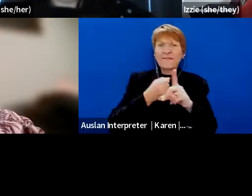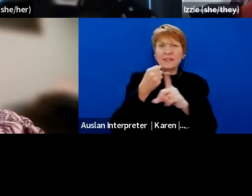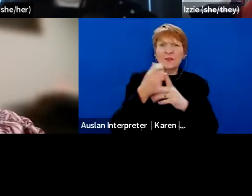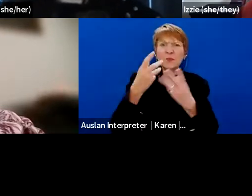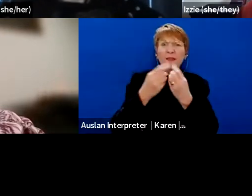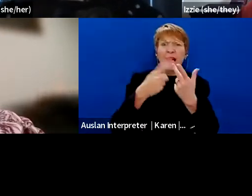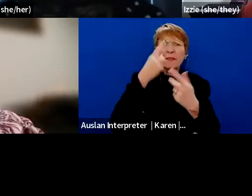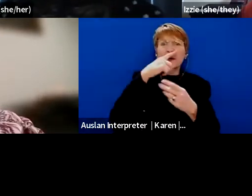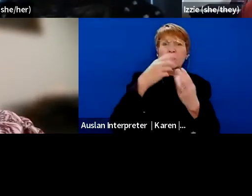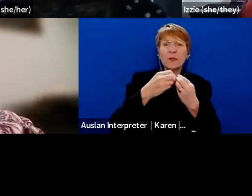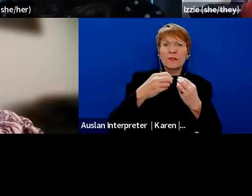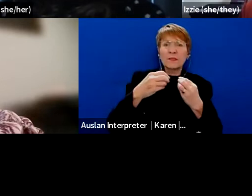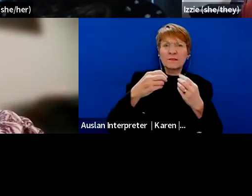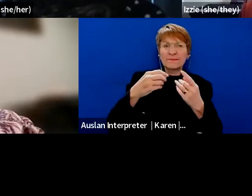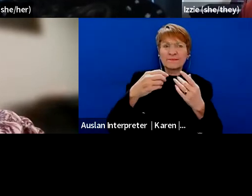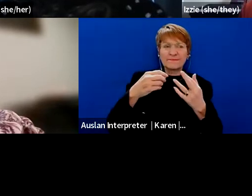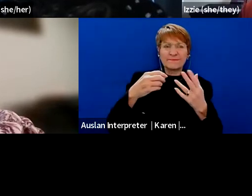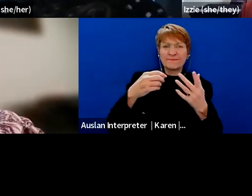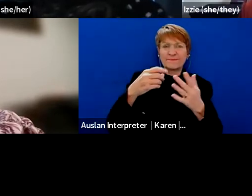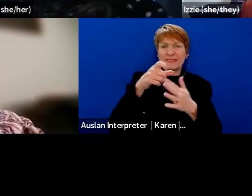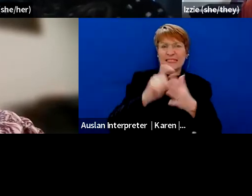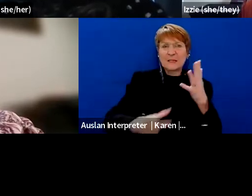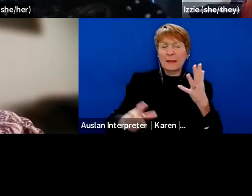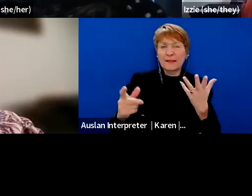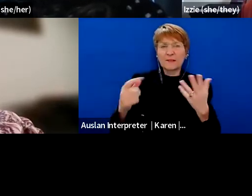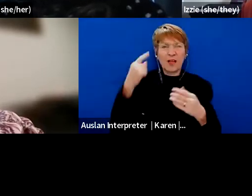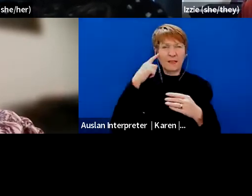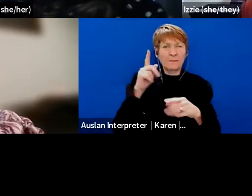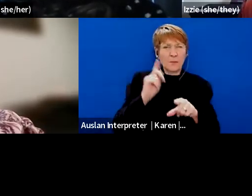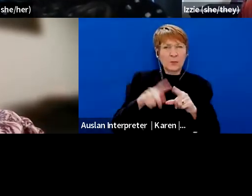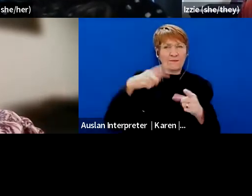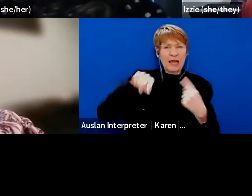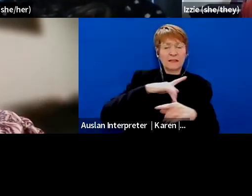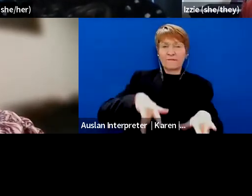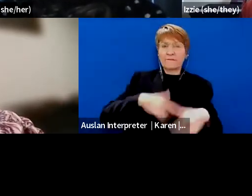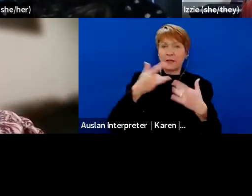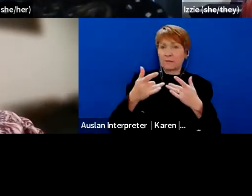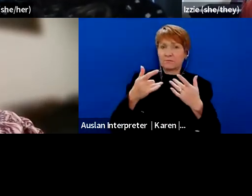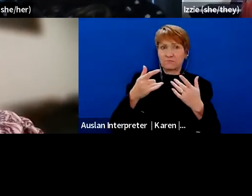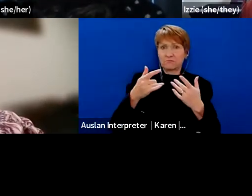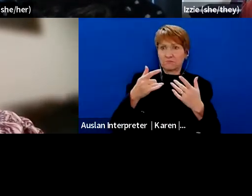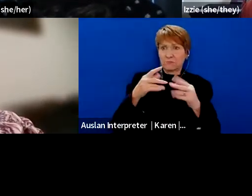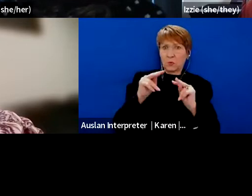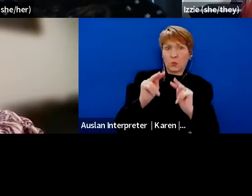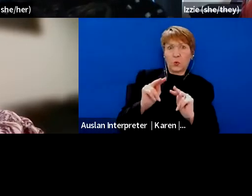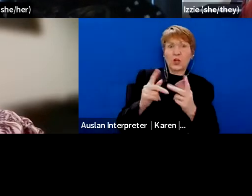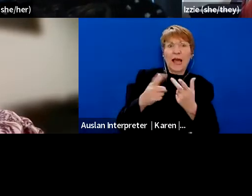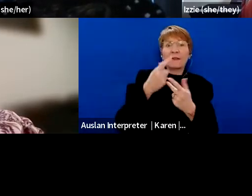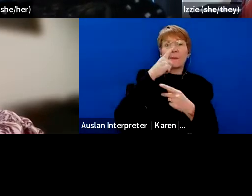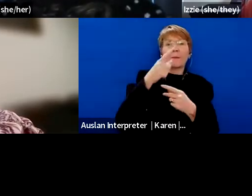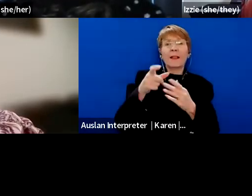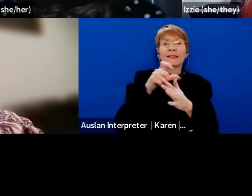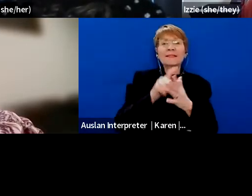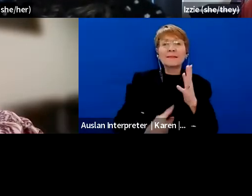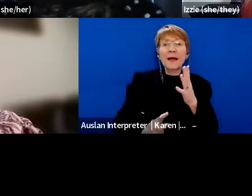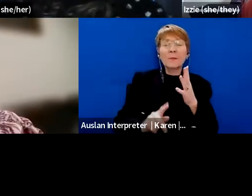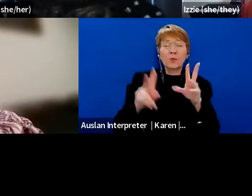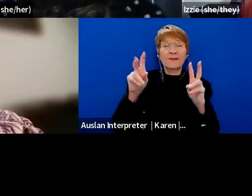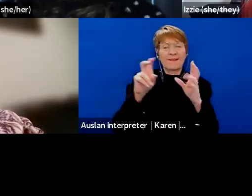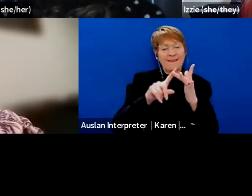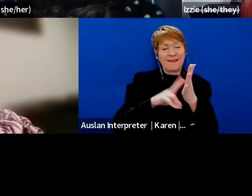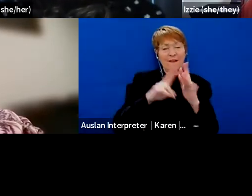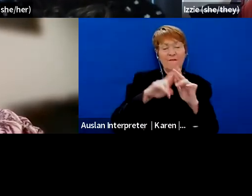people with disabilities and all of us have sort of mentioned how connecting or following disabled influences has really helped our journey.